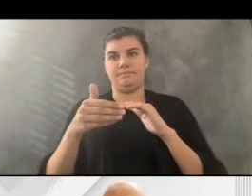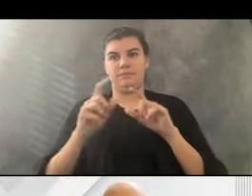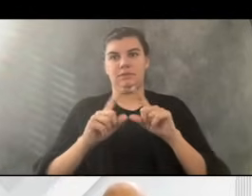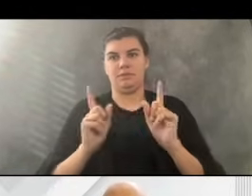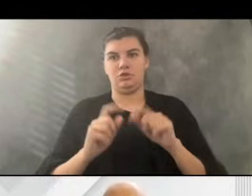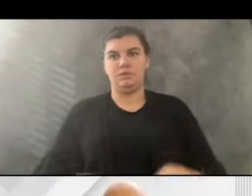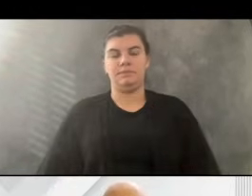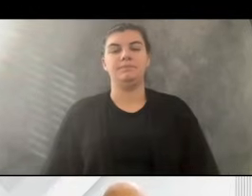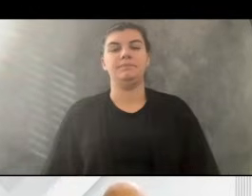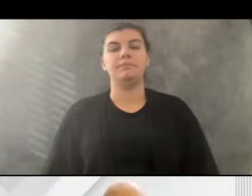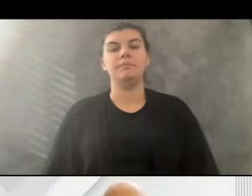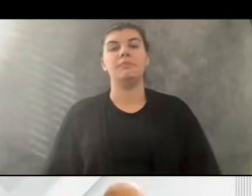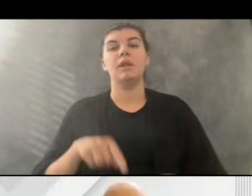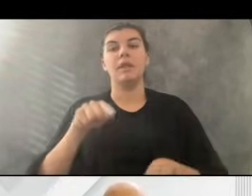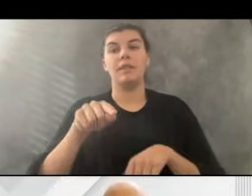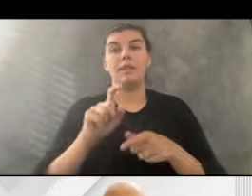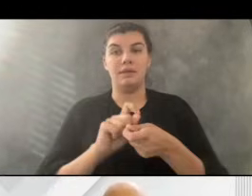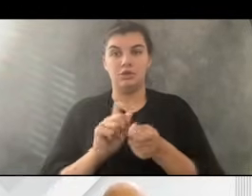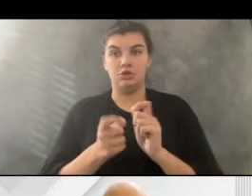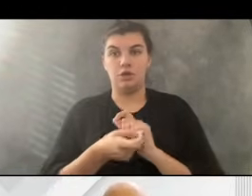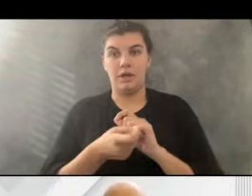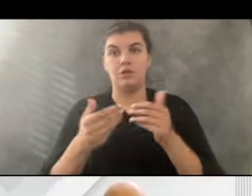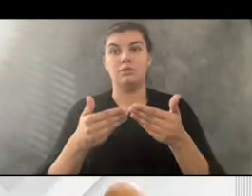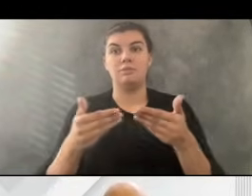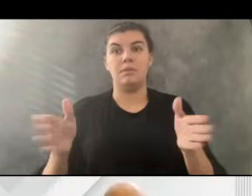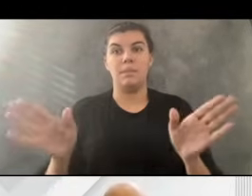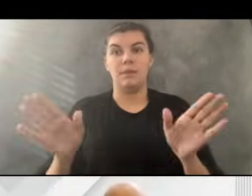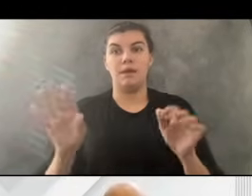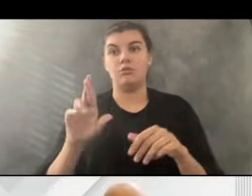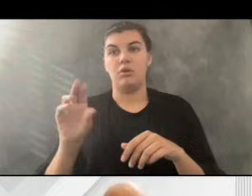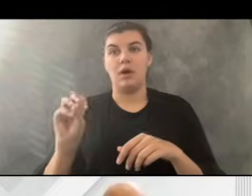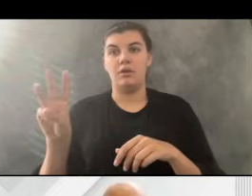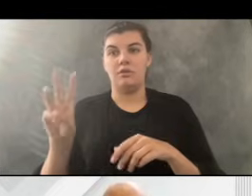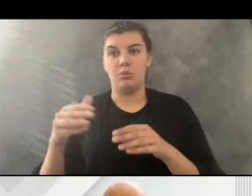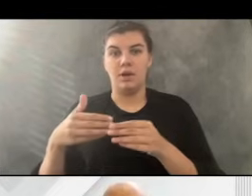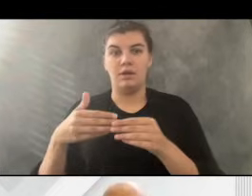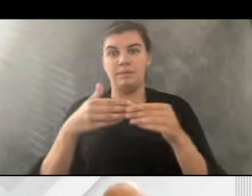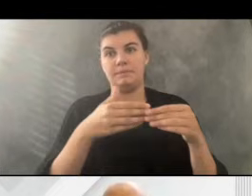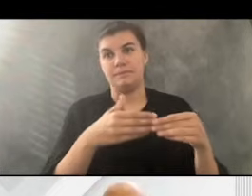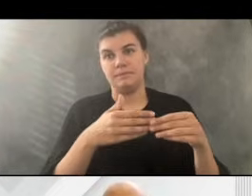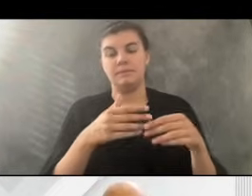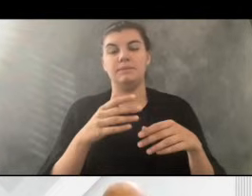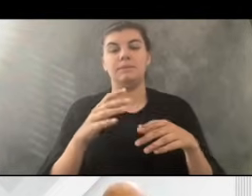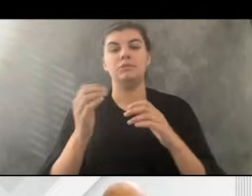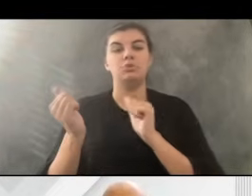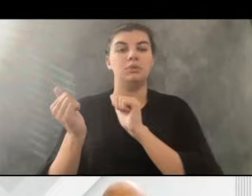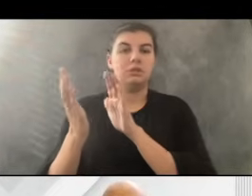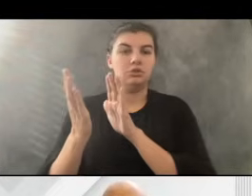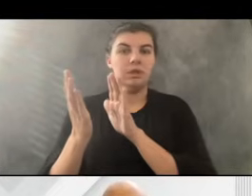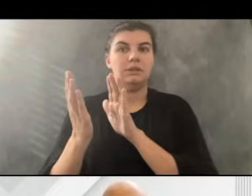This change in the in the Public Right-of-Way Guidelines is to address the fact that it's